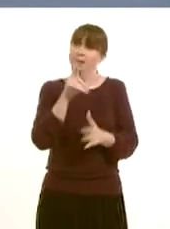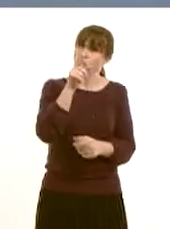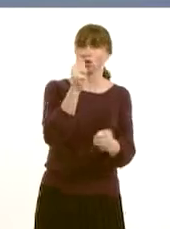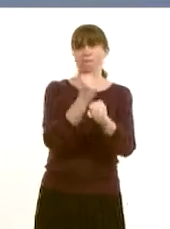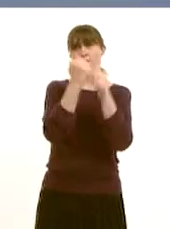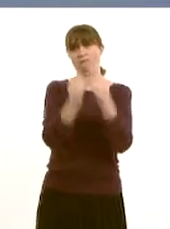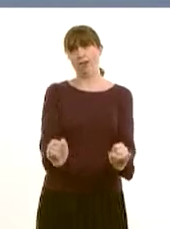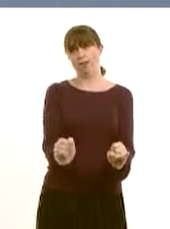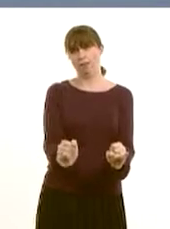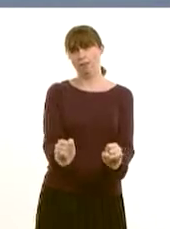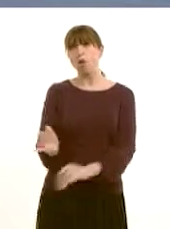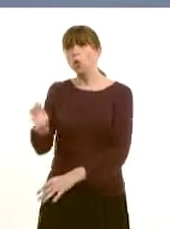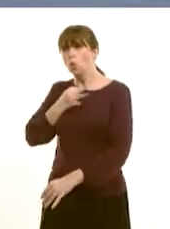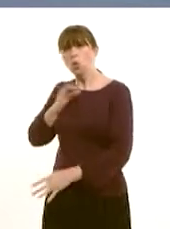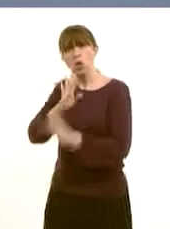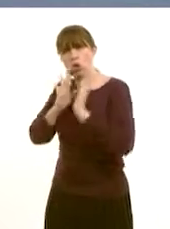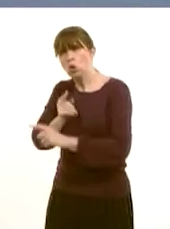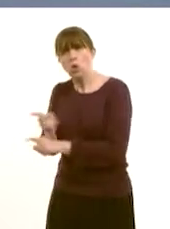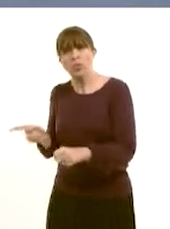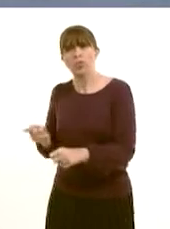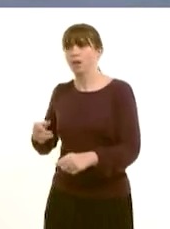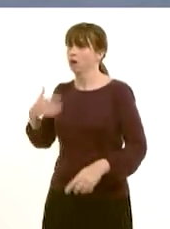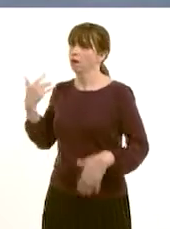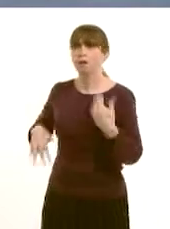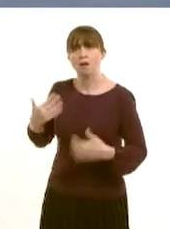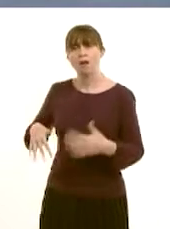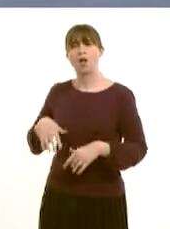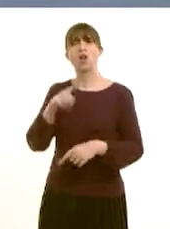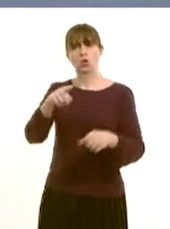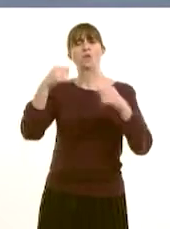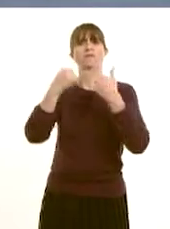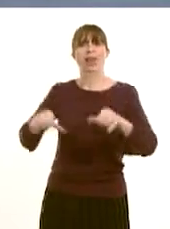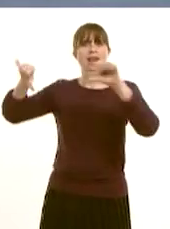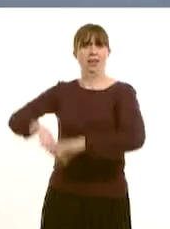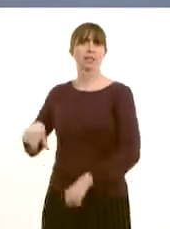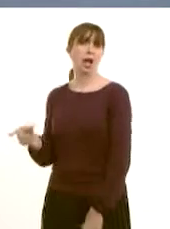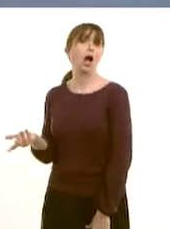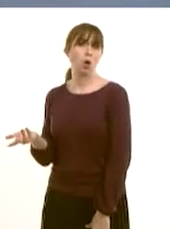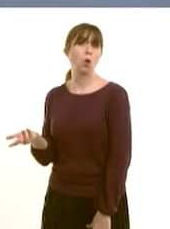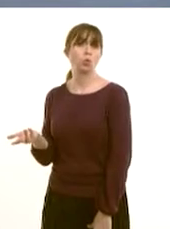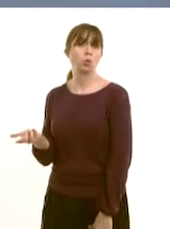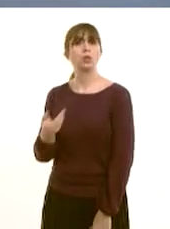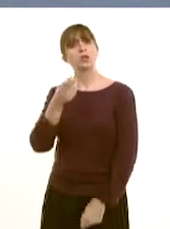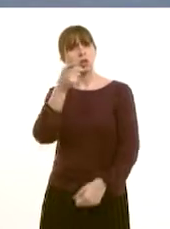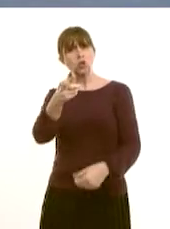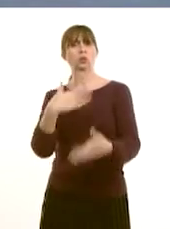most vulnerable youngsters down at a time when they are really troubled. What are you doing to address this, please?